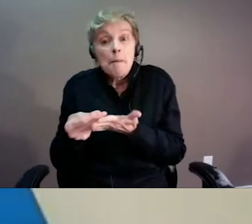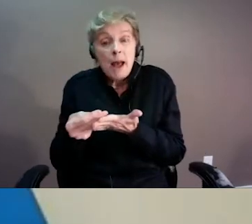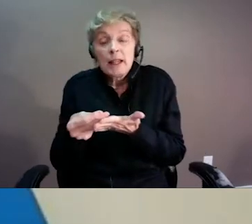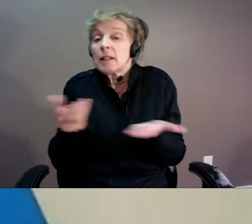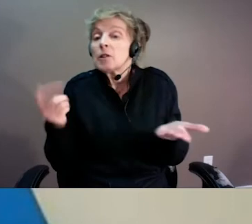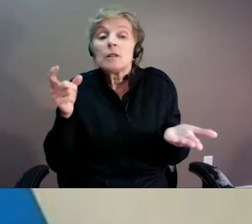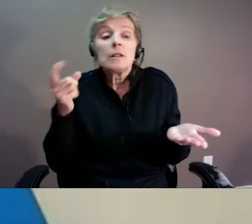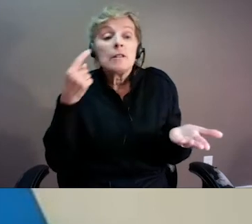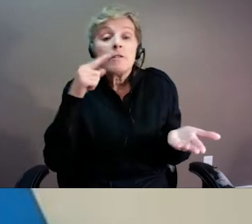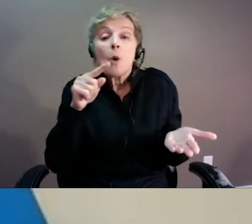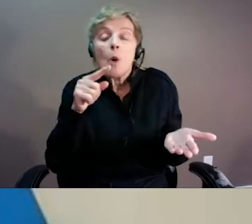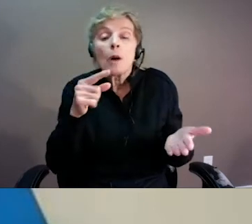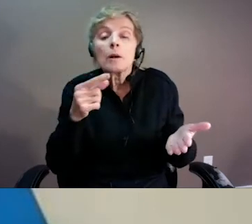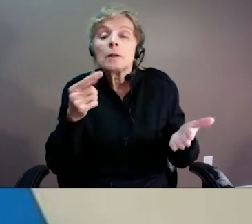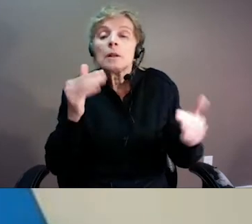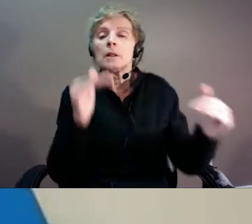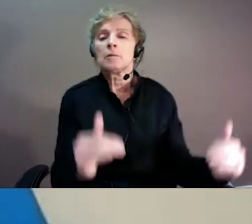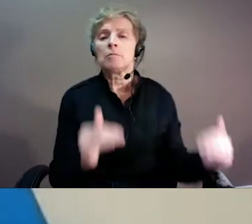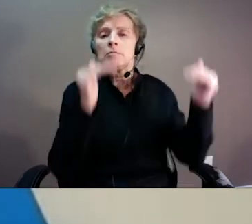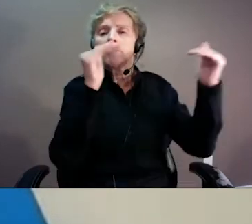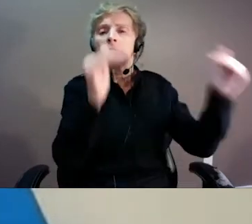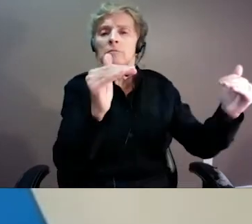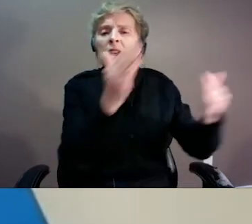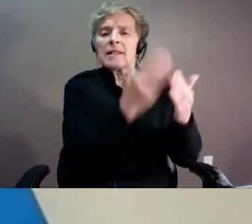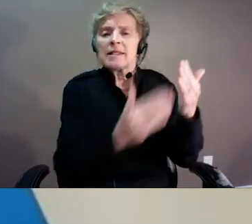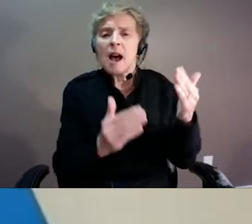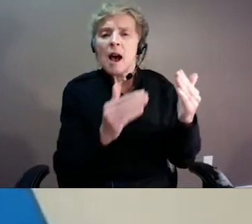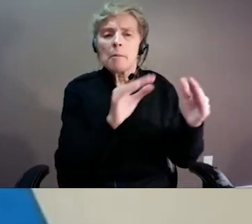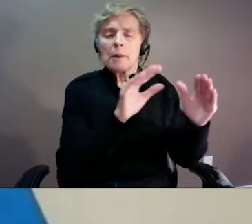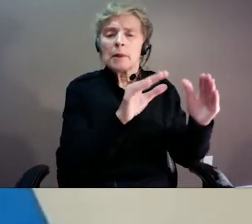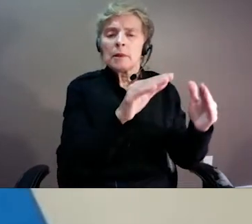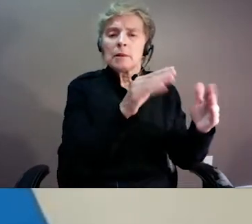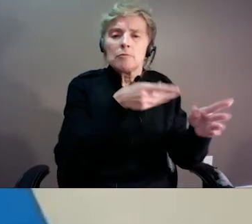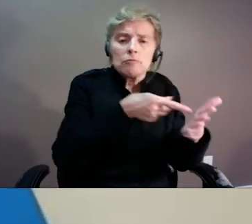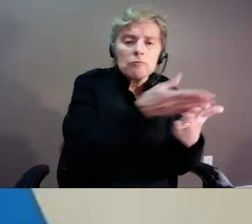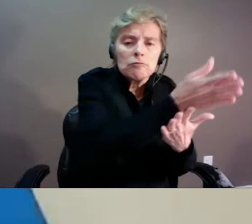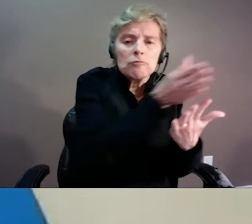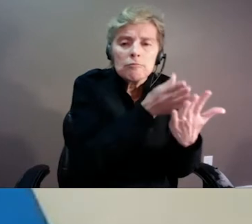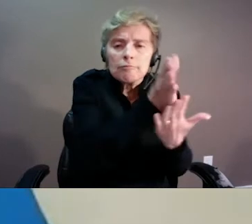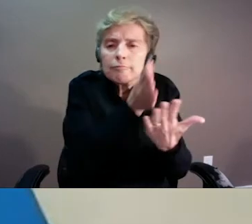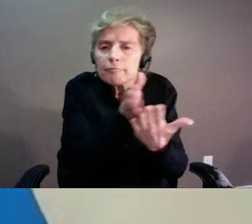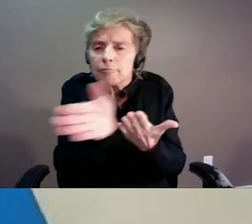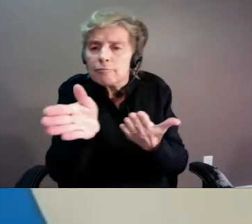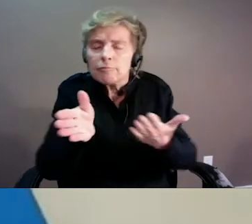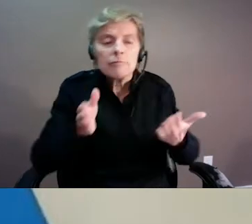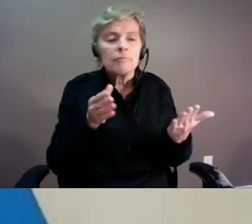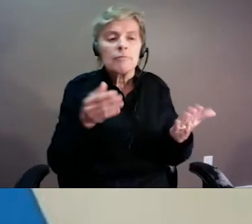in a number of societies to support advocacy groups who will be attempting to increase public